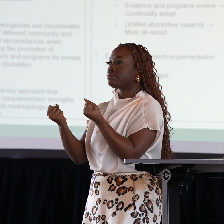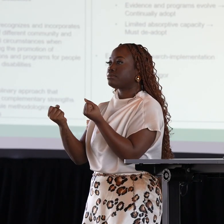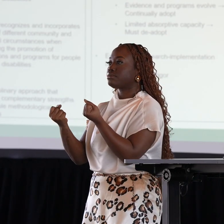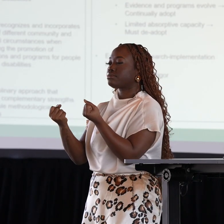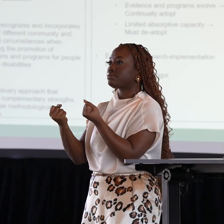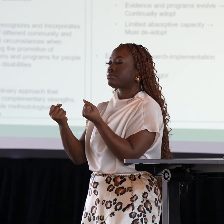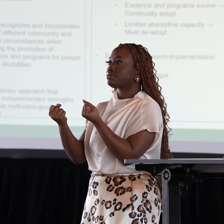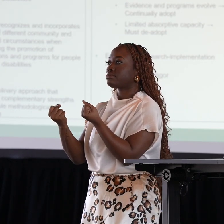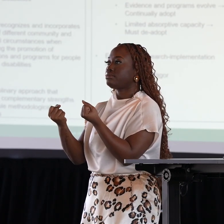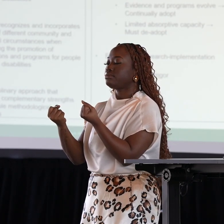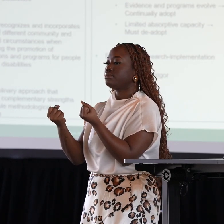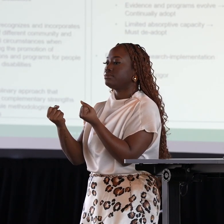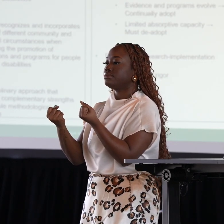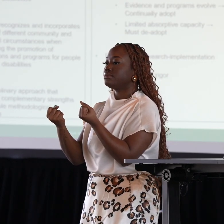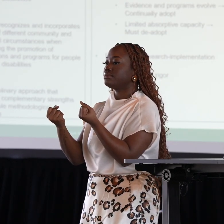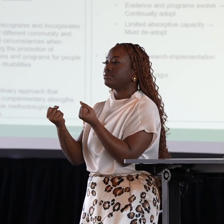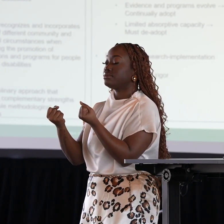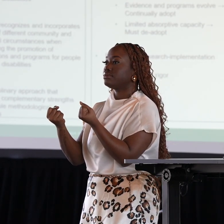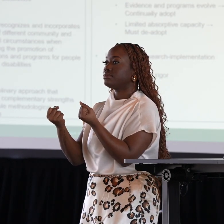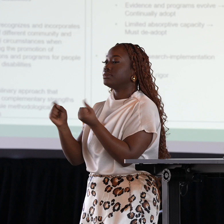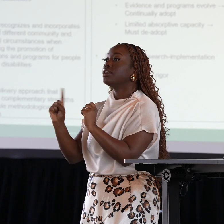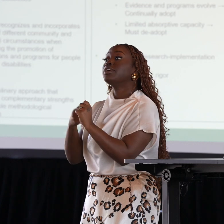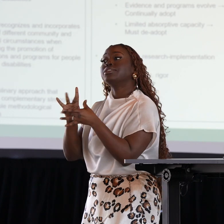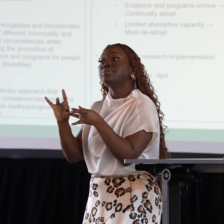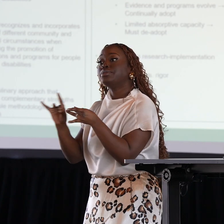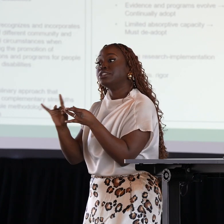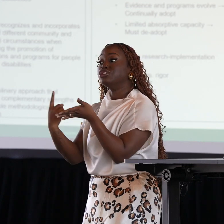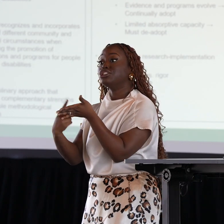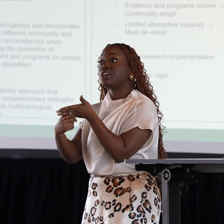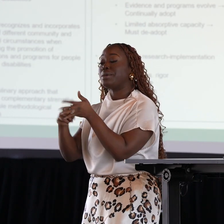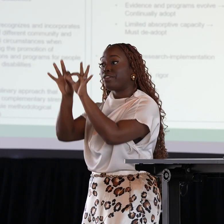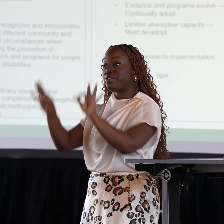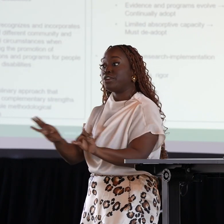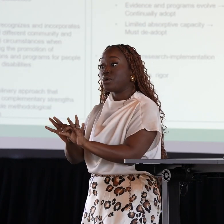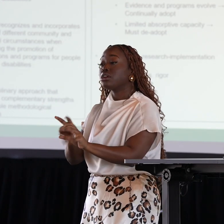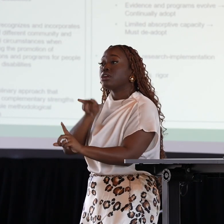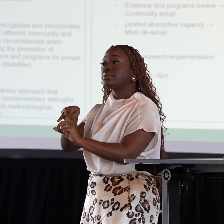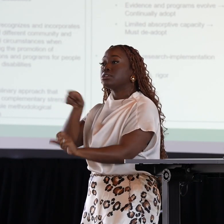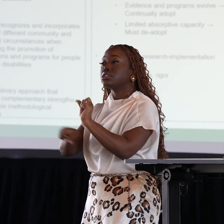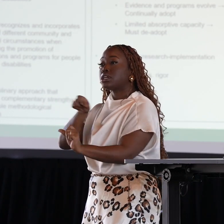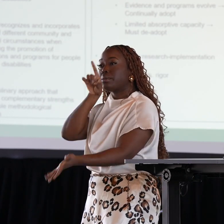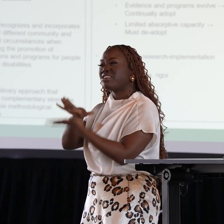First, as I mentioned before, when talking about some of the frameworks, implementation science, I believe provides a